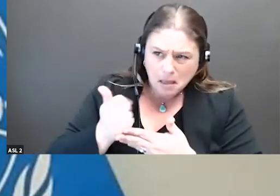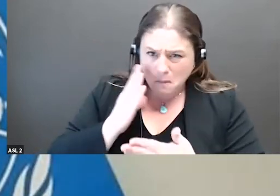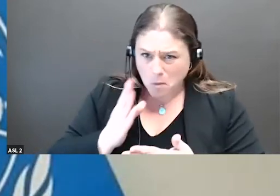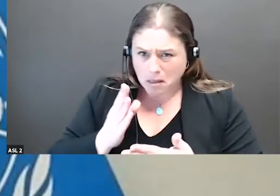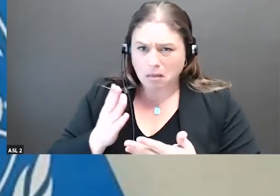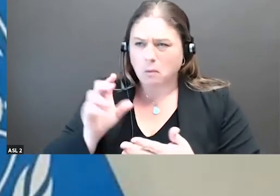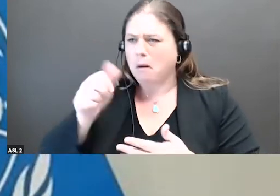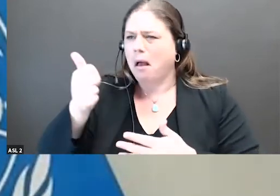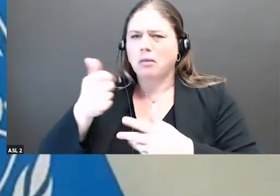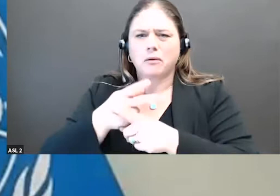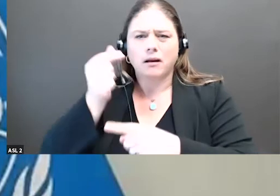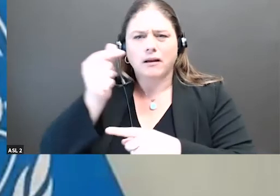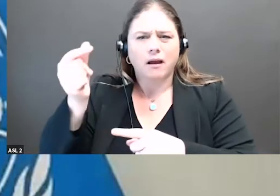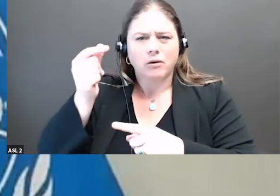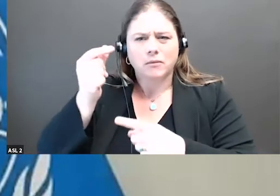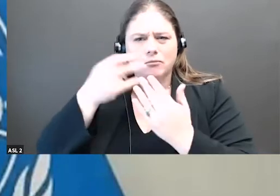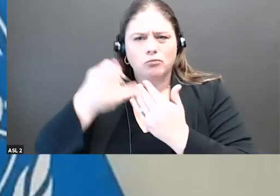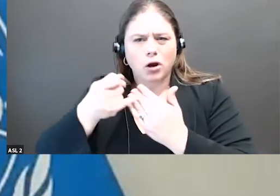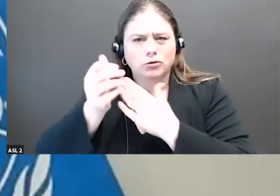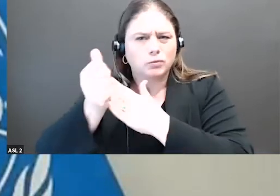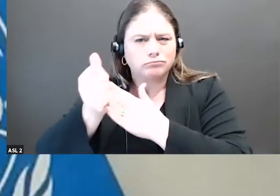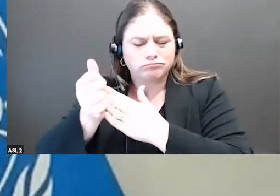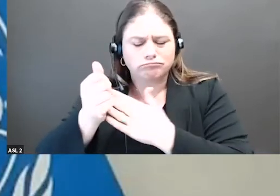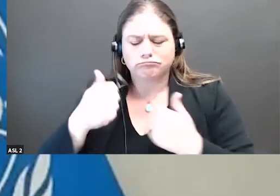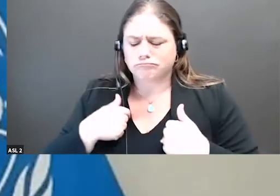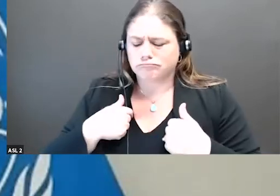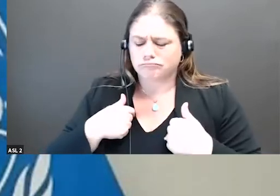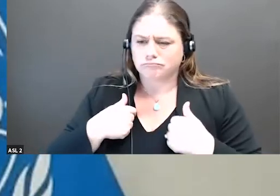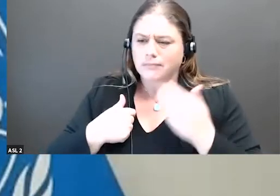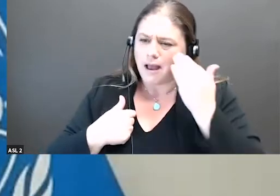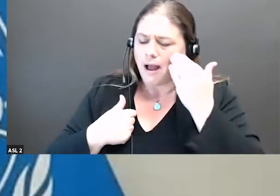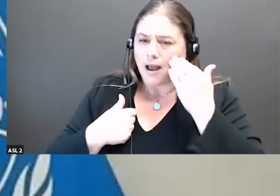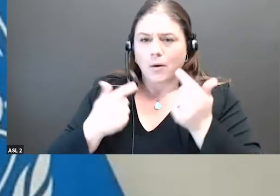I'm a realist about the limitations and challenges of working at the UN, even though I've only been